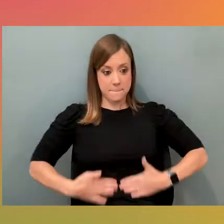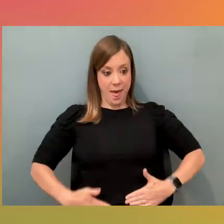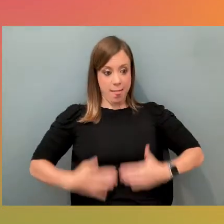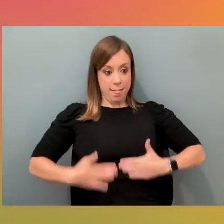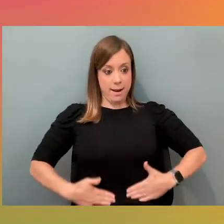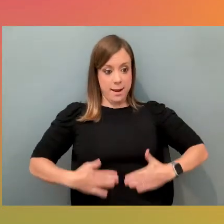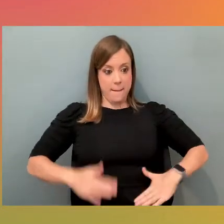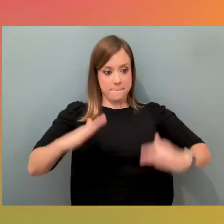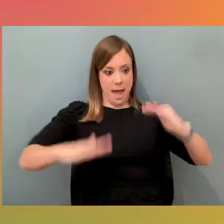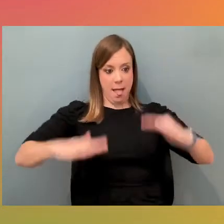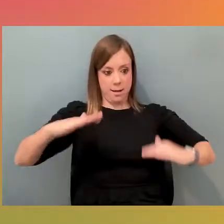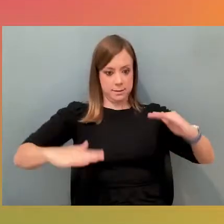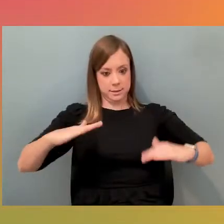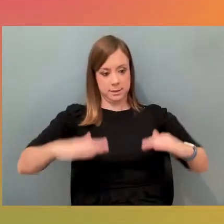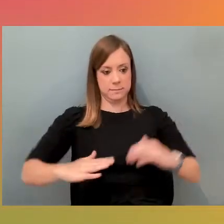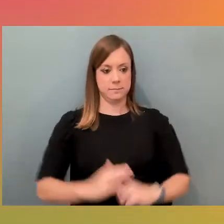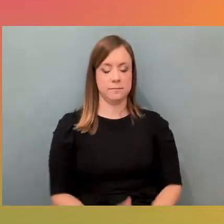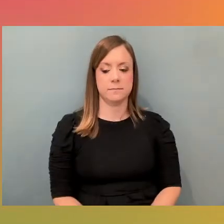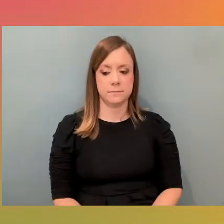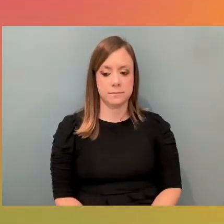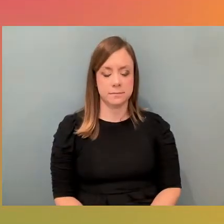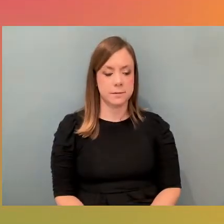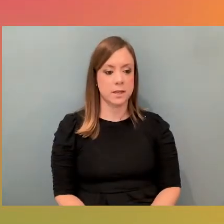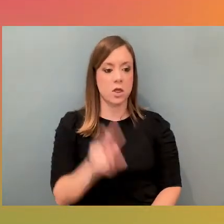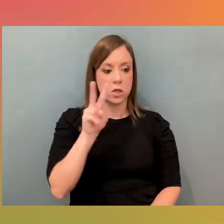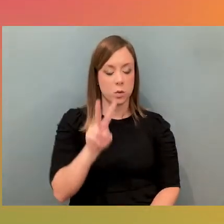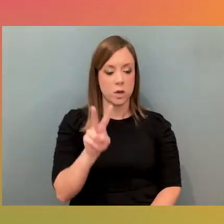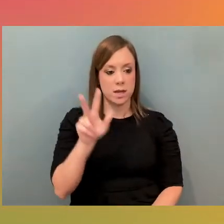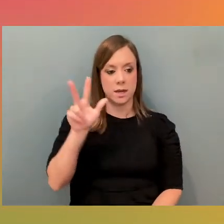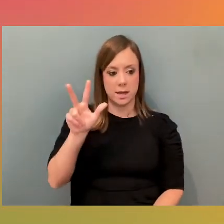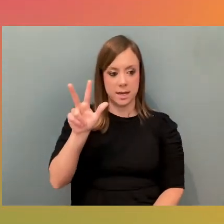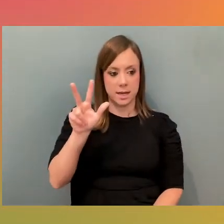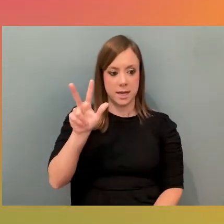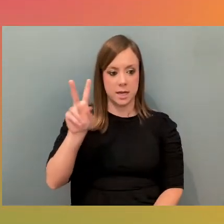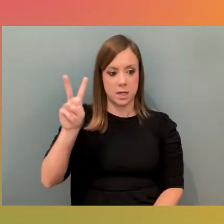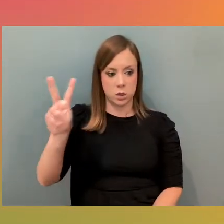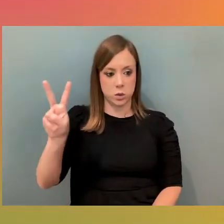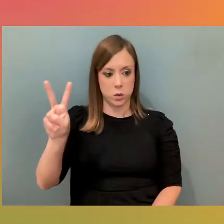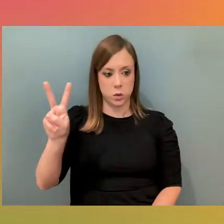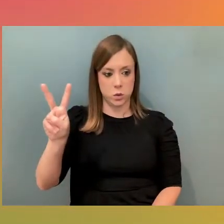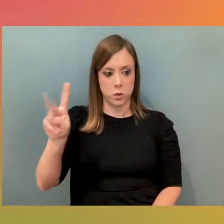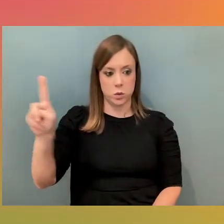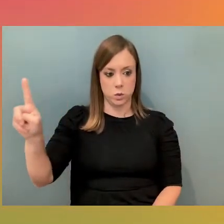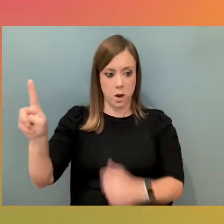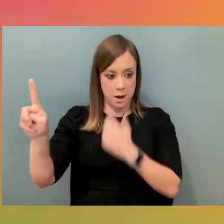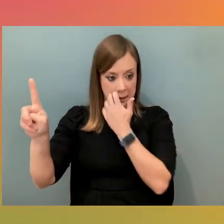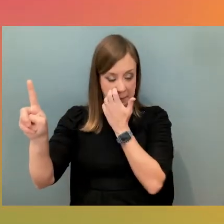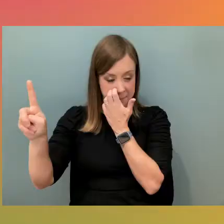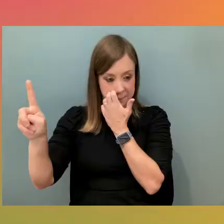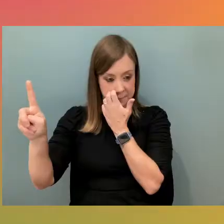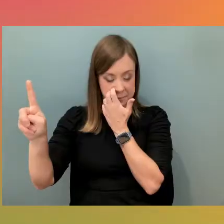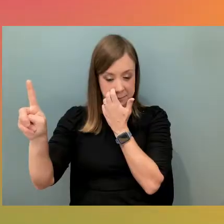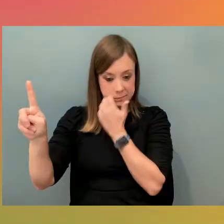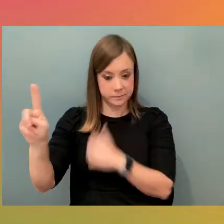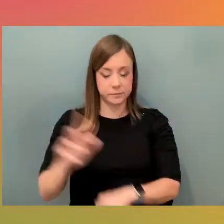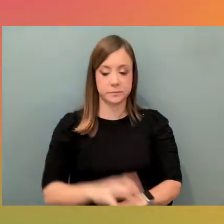YOUR FEET INTO THE HANDS LIFT YOURSELF YOU HAVE AND BALANCE ON THE BELLY.